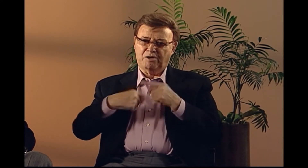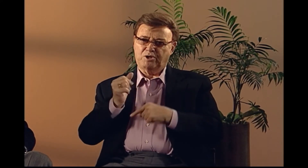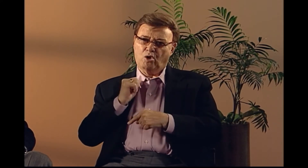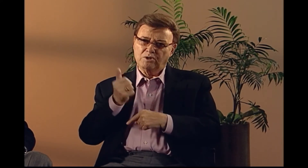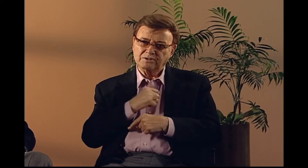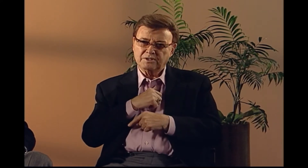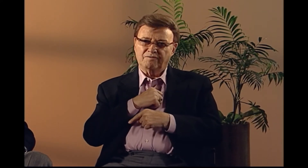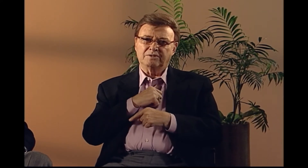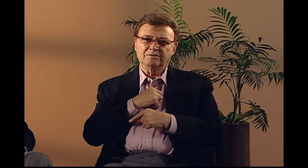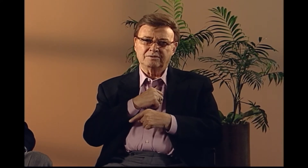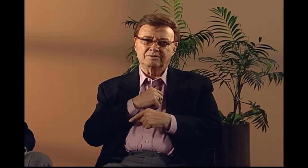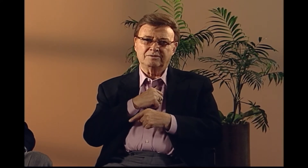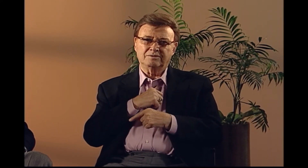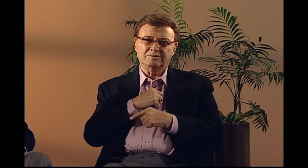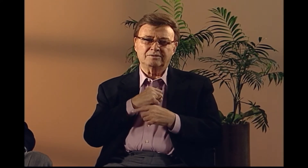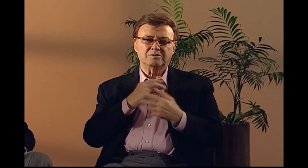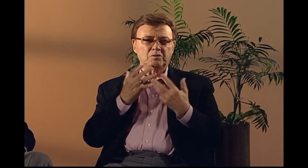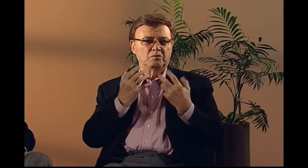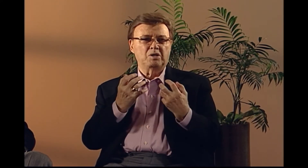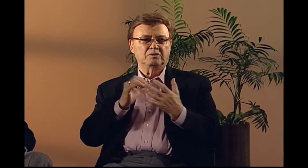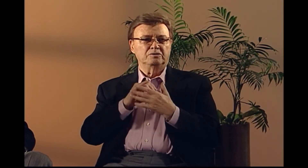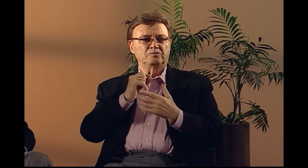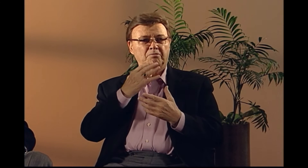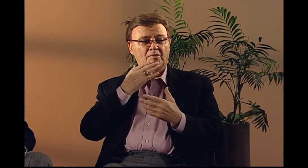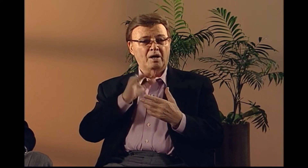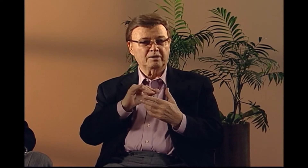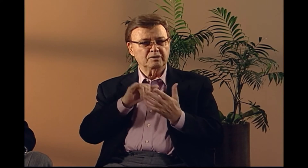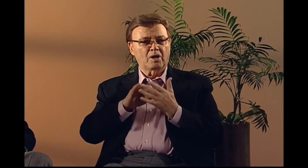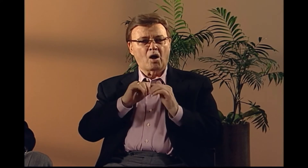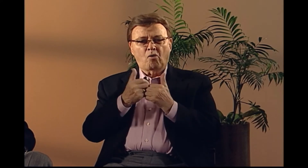where it could tell us about ourselves.